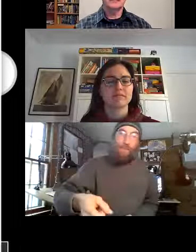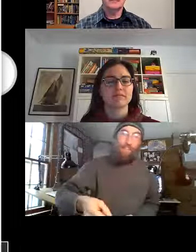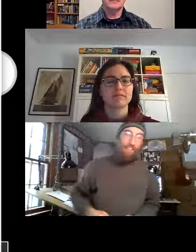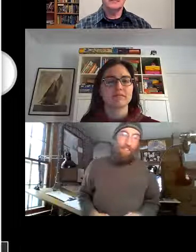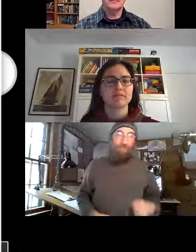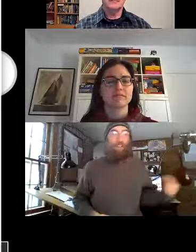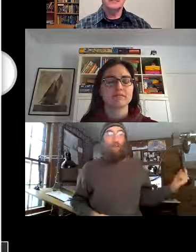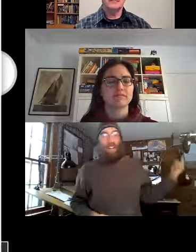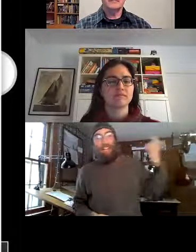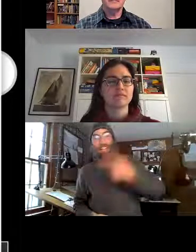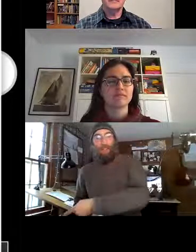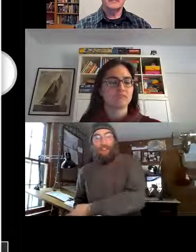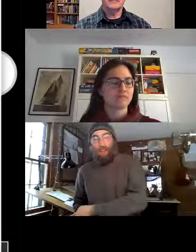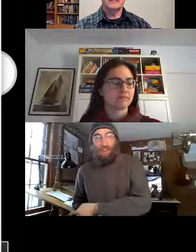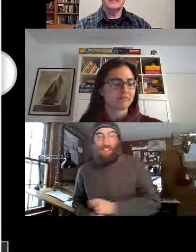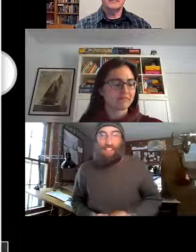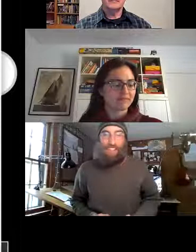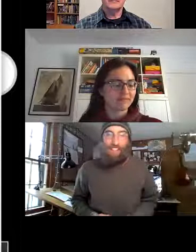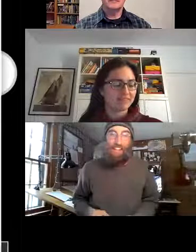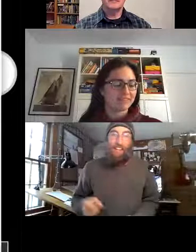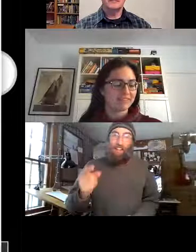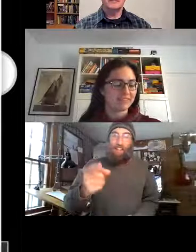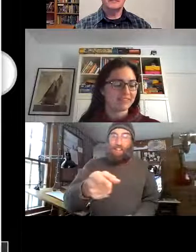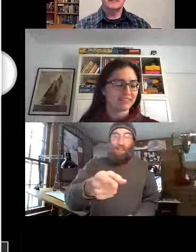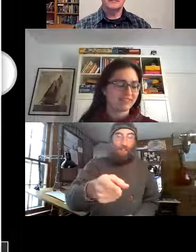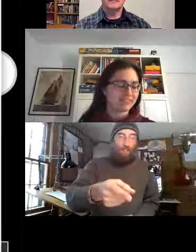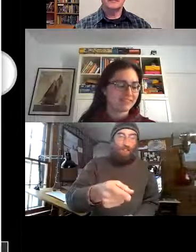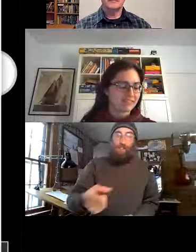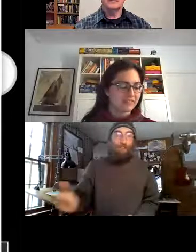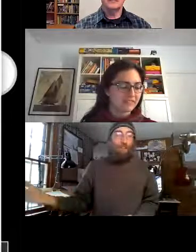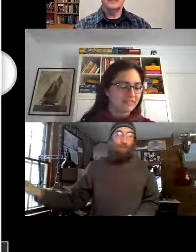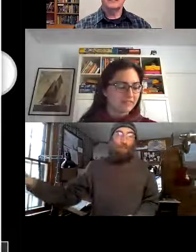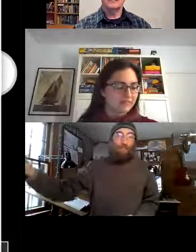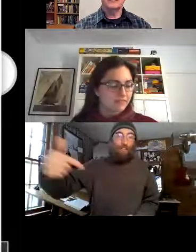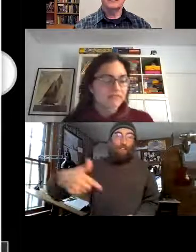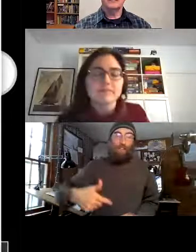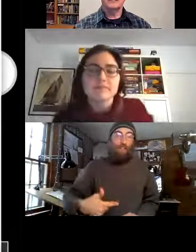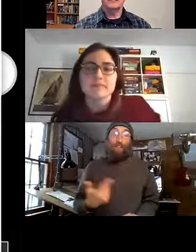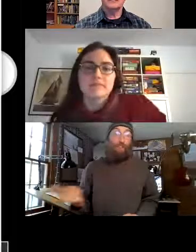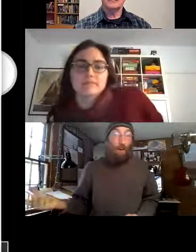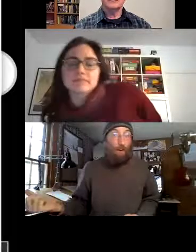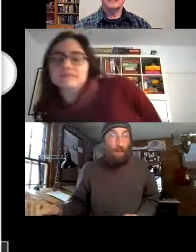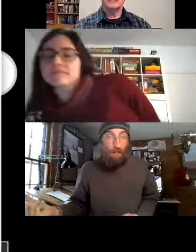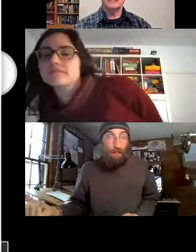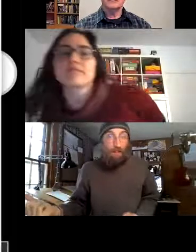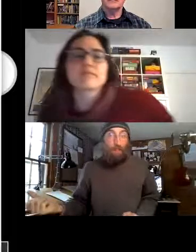a Massachusetts regiment, ends up down in Washington D.C. These fellows could have come from Virginia, they could have come from Maryland.